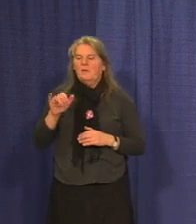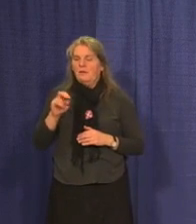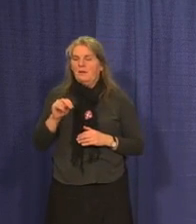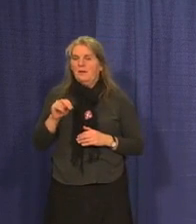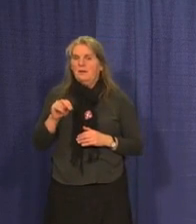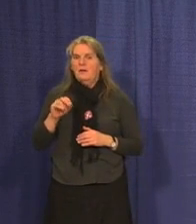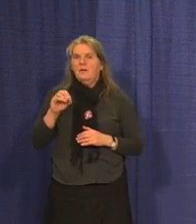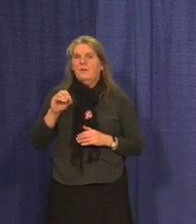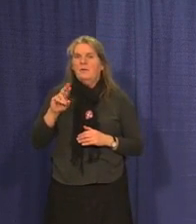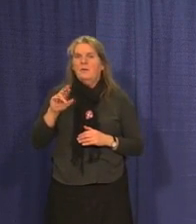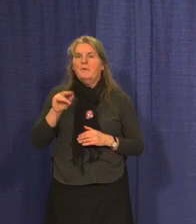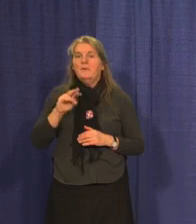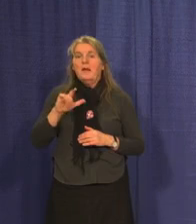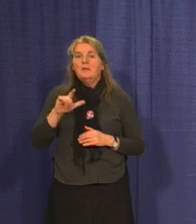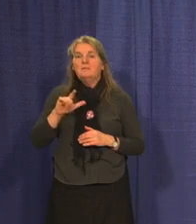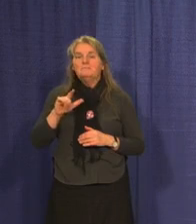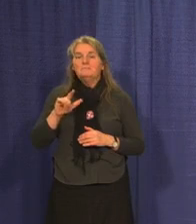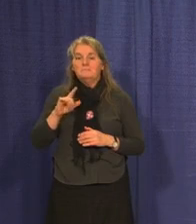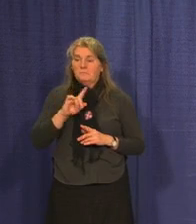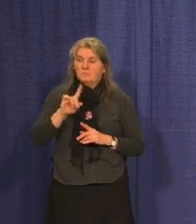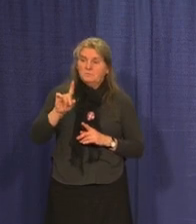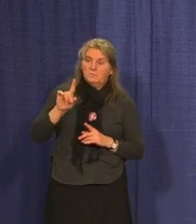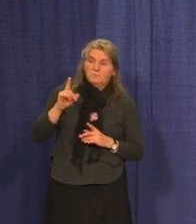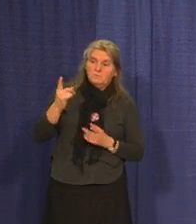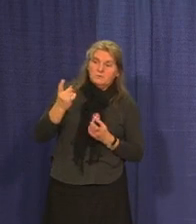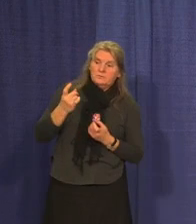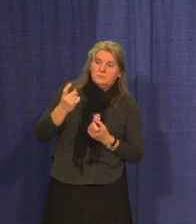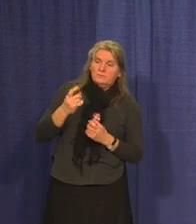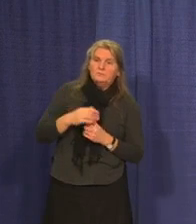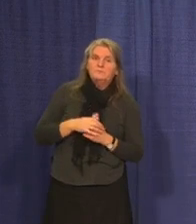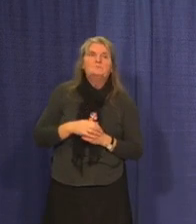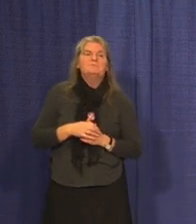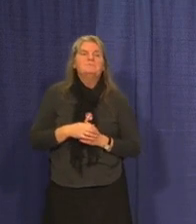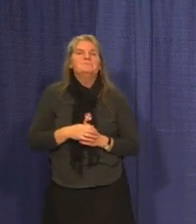boréale.